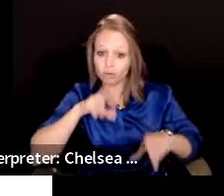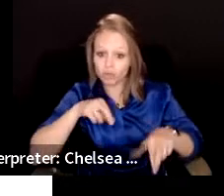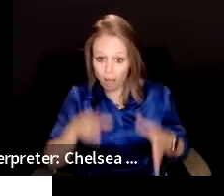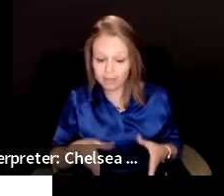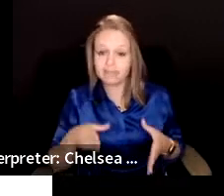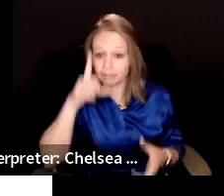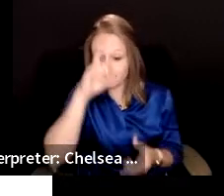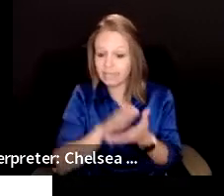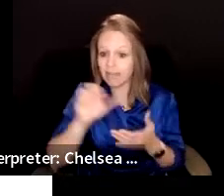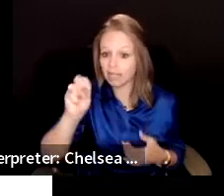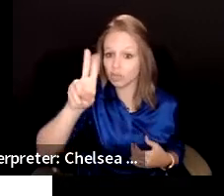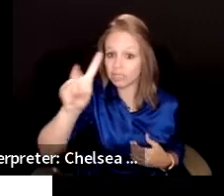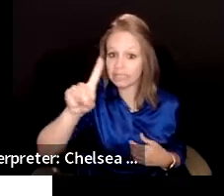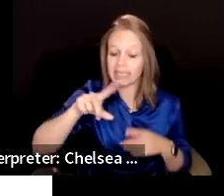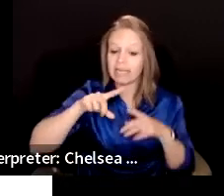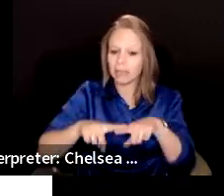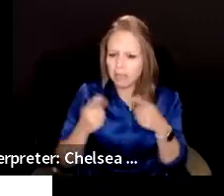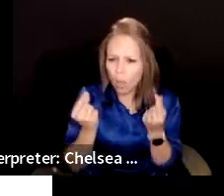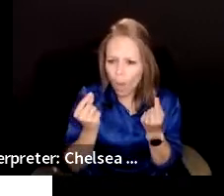is caused by bad character or lack of moral strength. Number three.